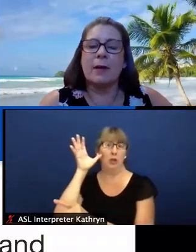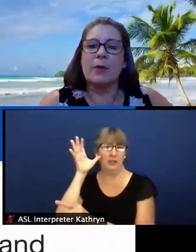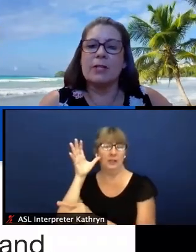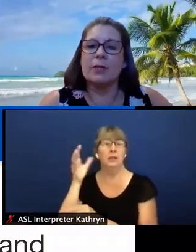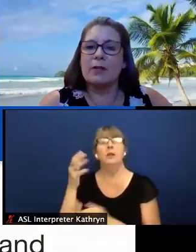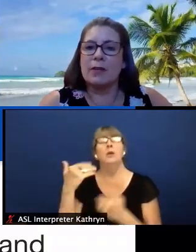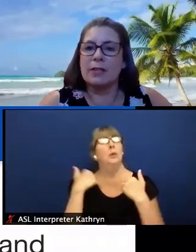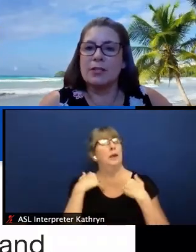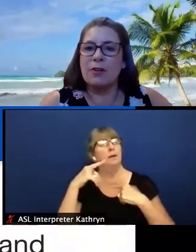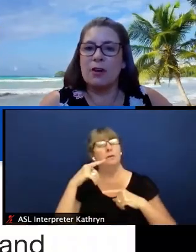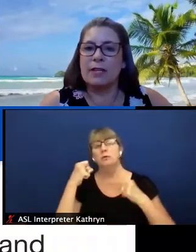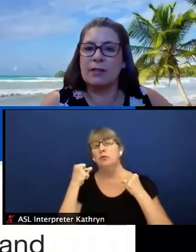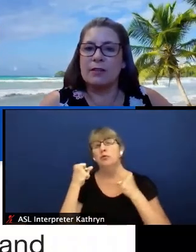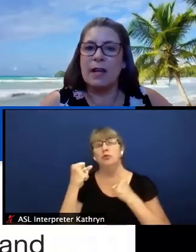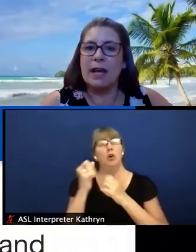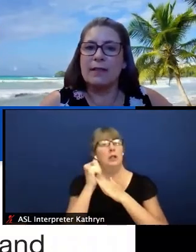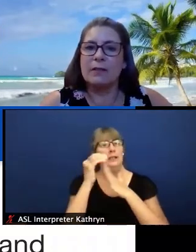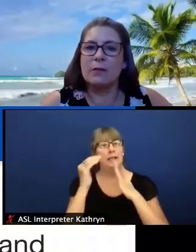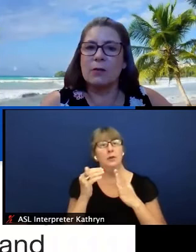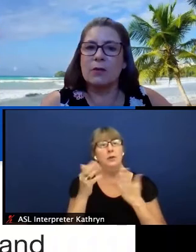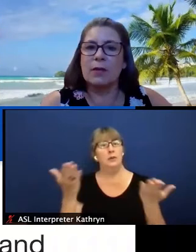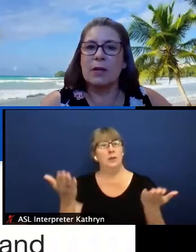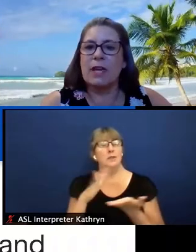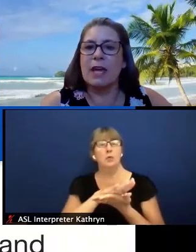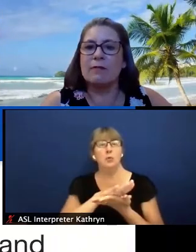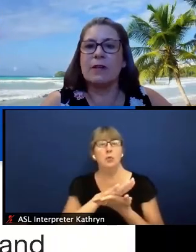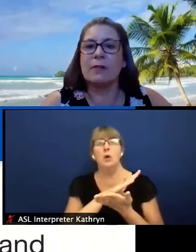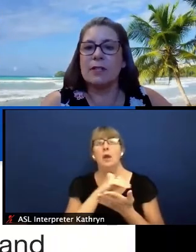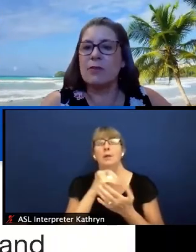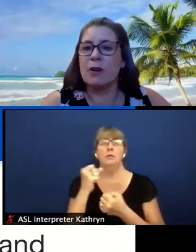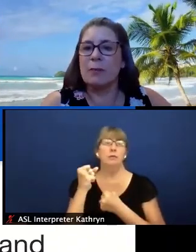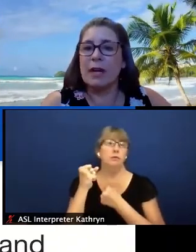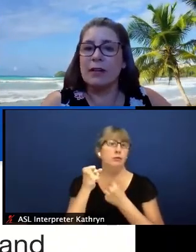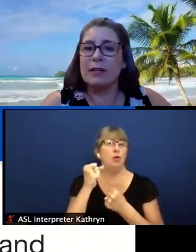we do have very strong leaders at the school, and we have very strong parents.